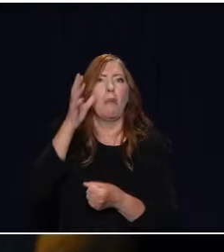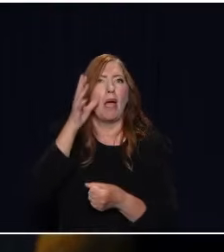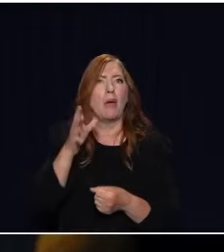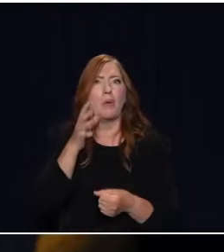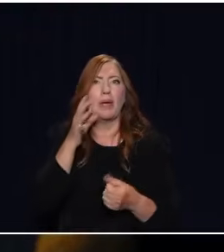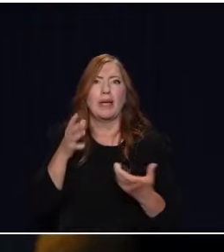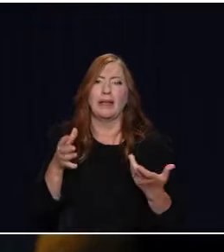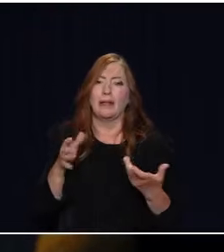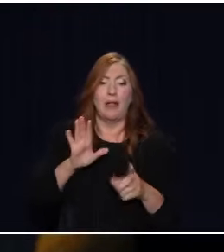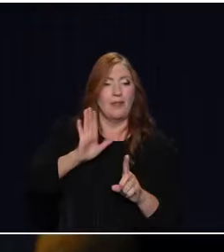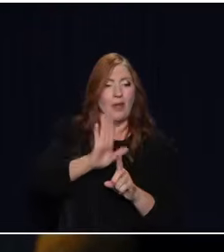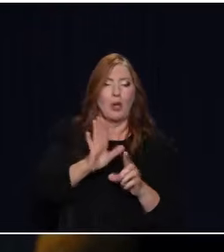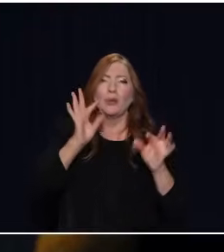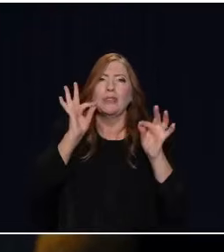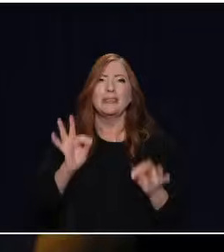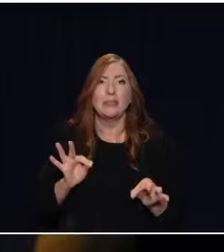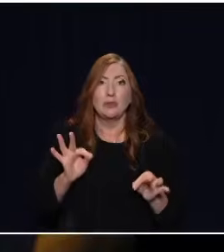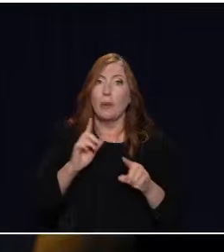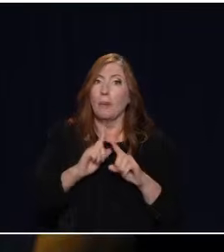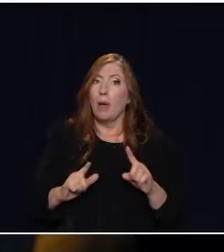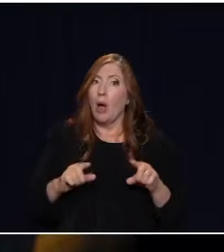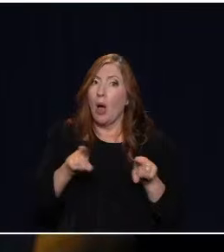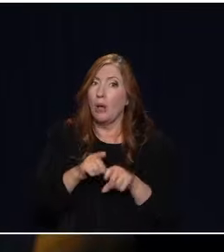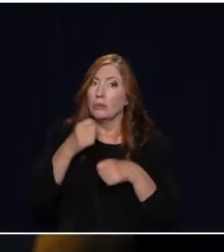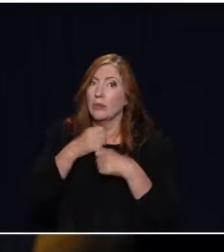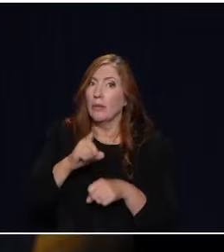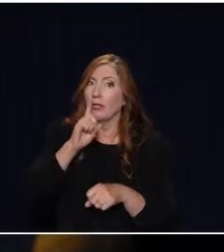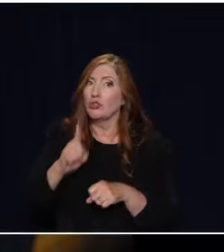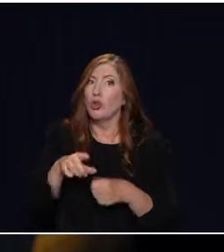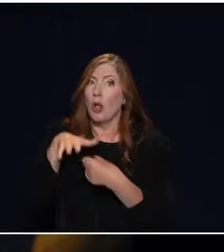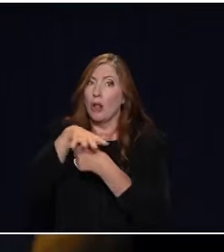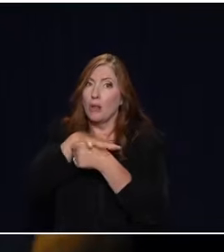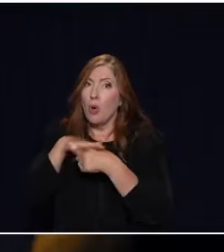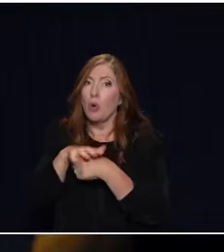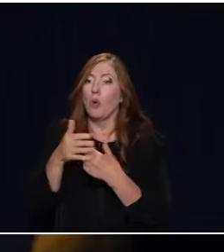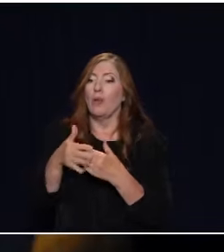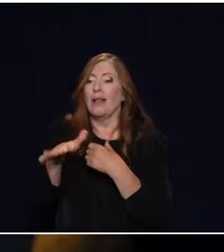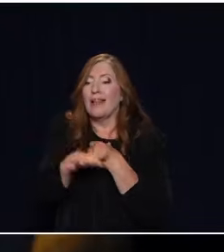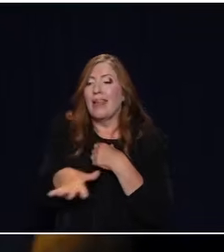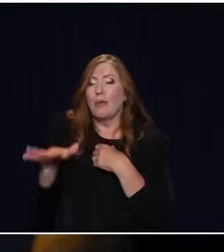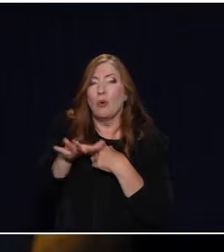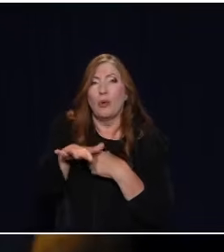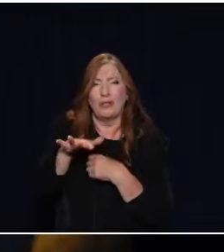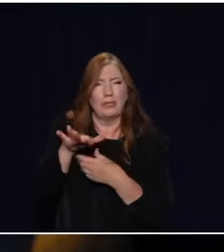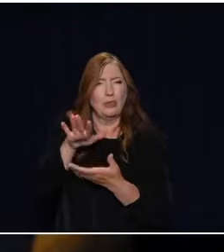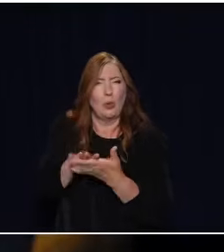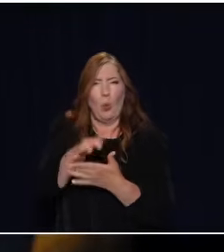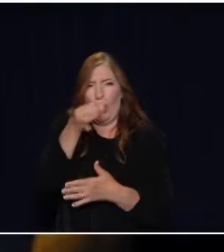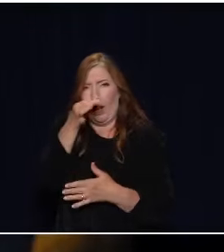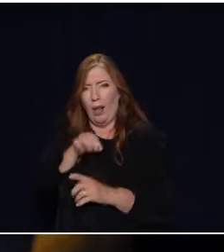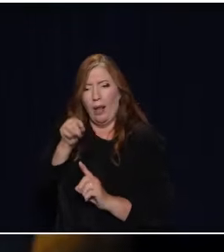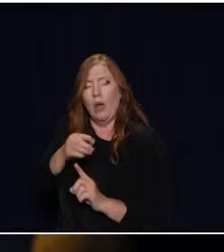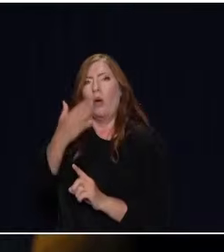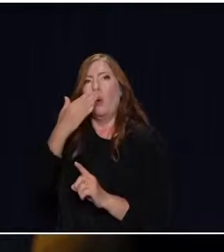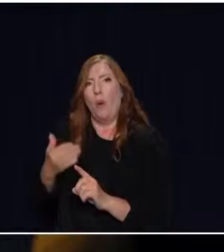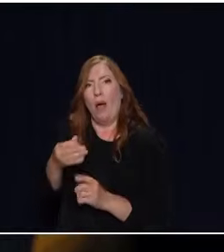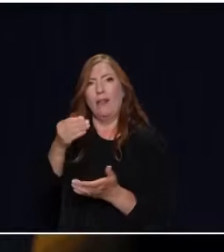CONFLICT. THIS CAN BE, YOU KNOW, SUPPORTING THE PARENTS' DECISION